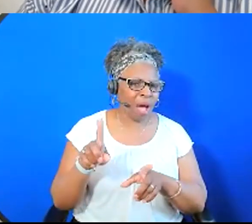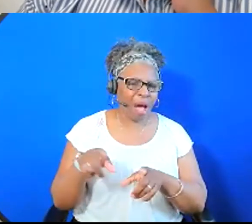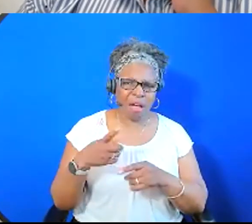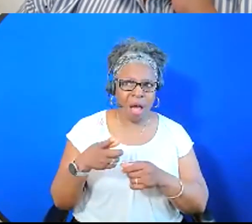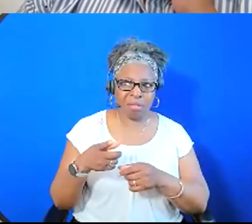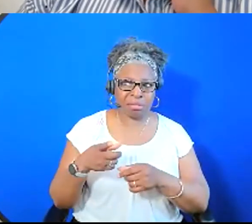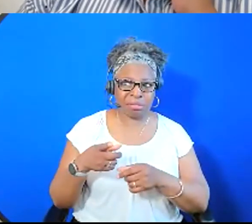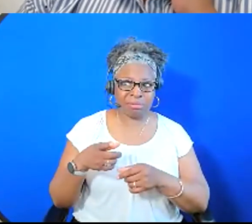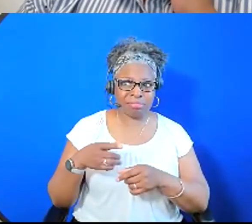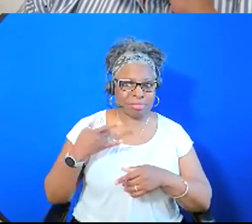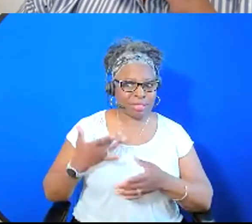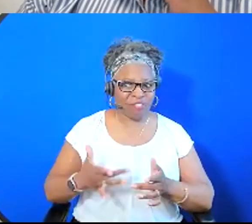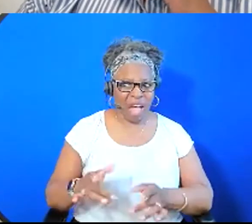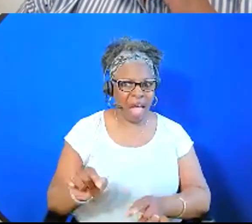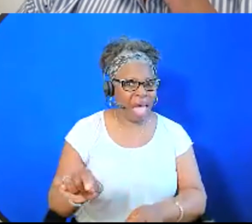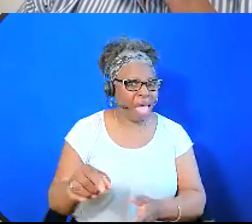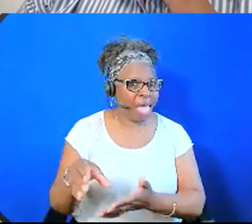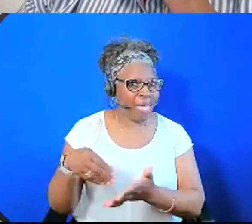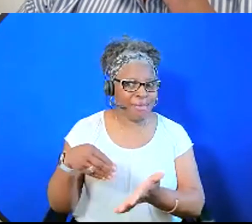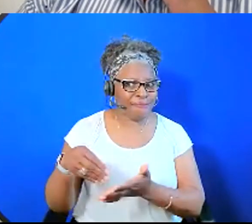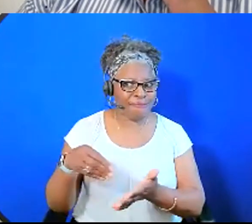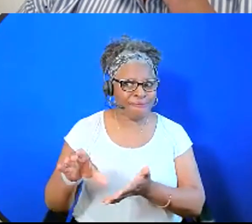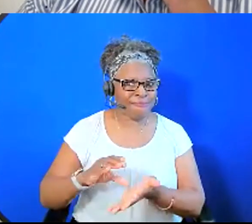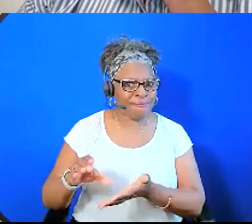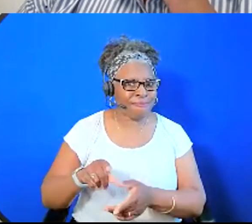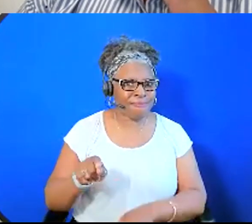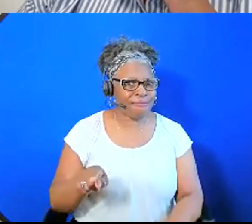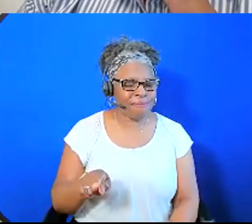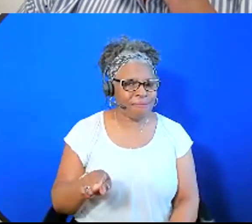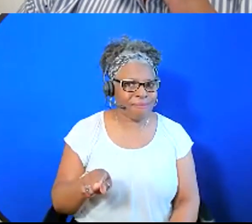You know, it's impossible, really. I felt that it was I was